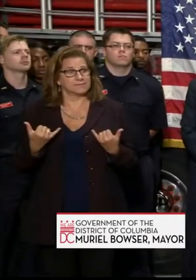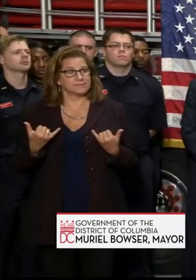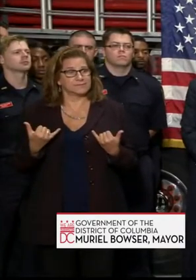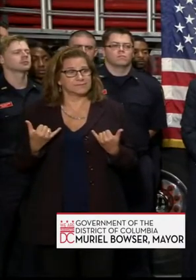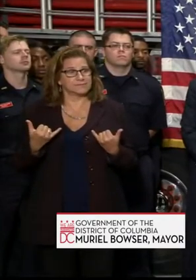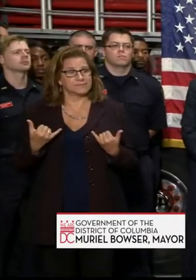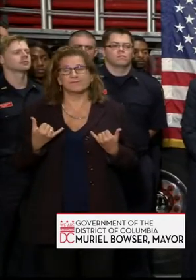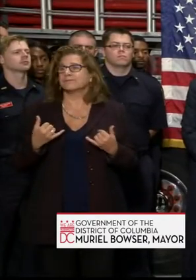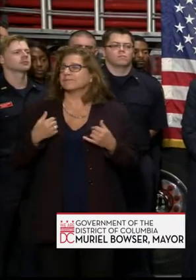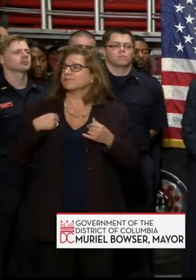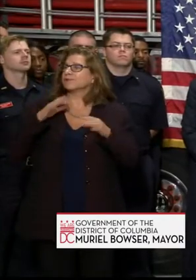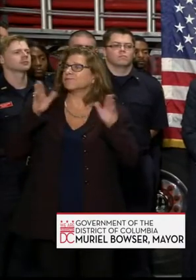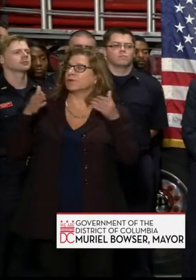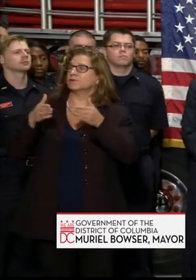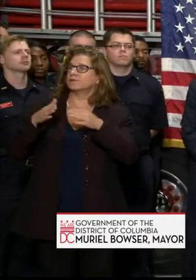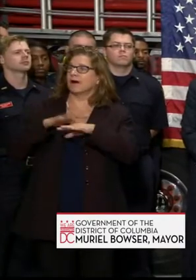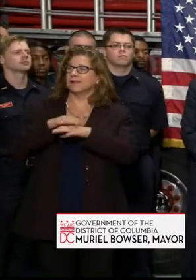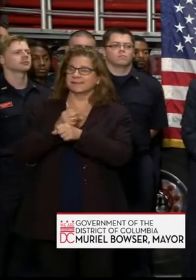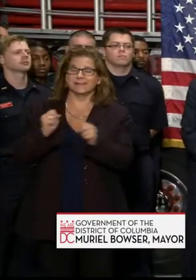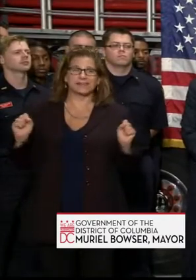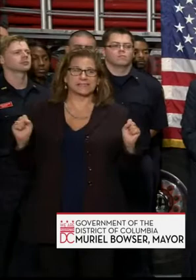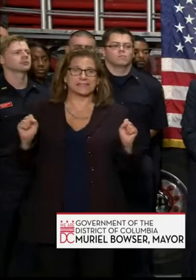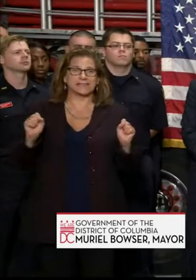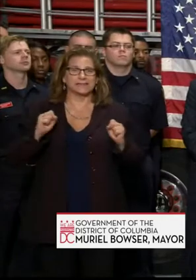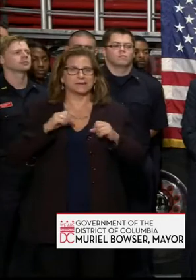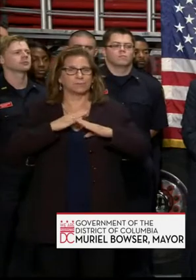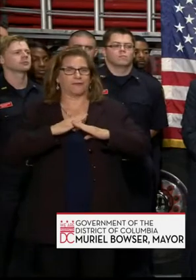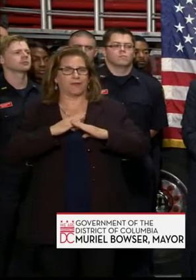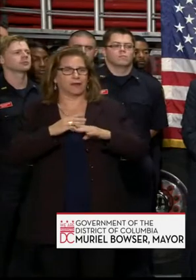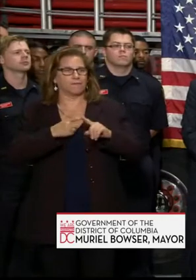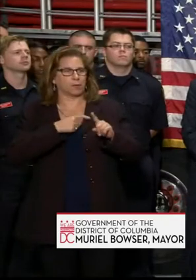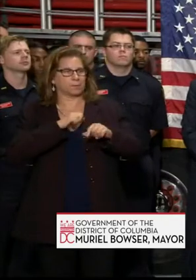EVERY DAY. WE HONOR THEM SIMPLY SOMETIMES